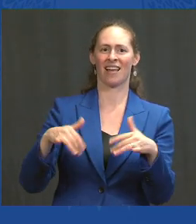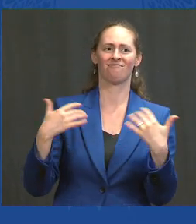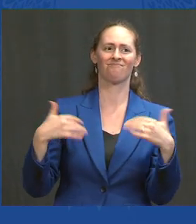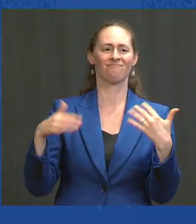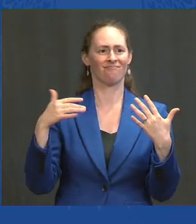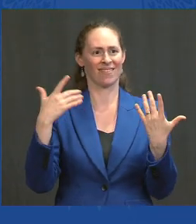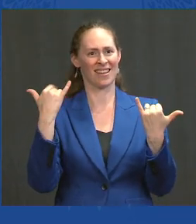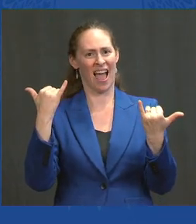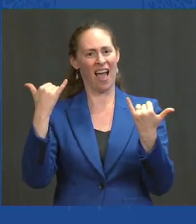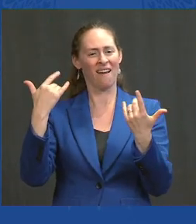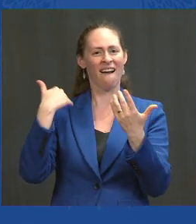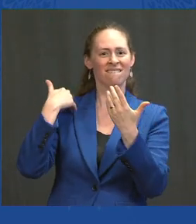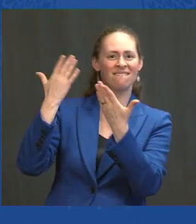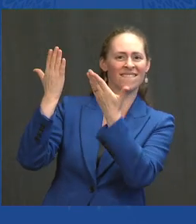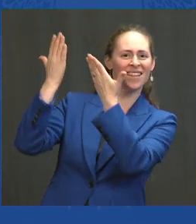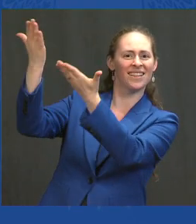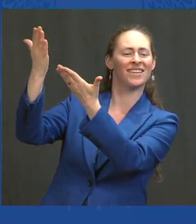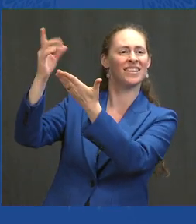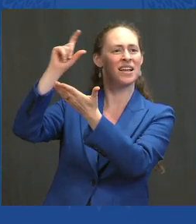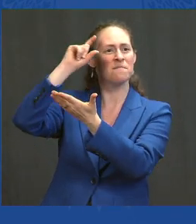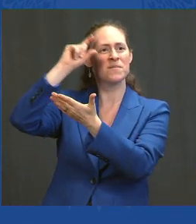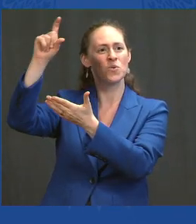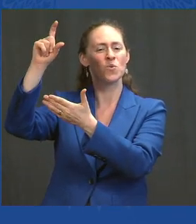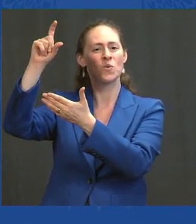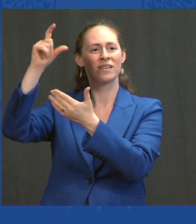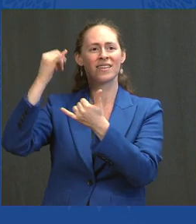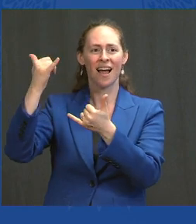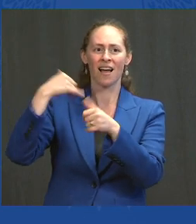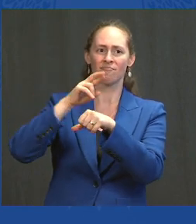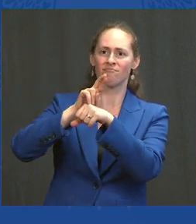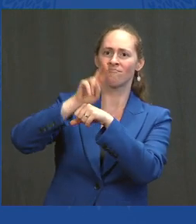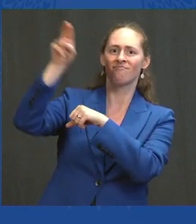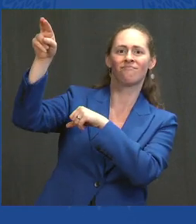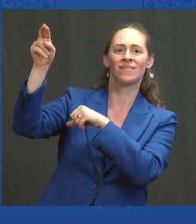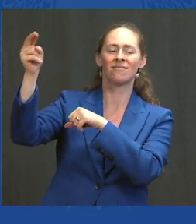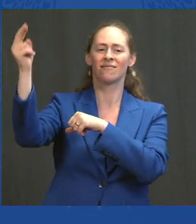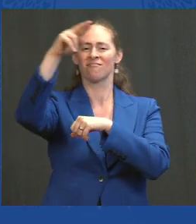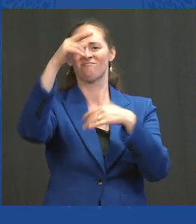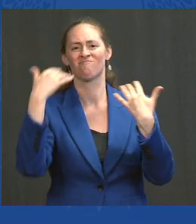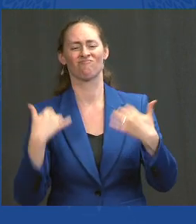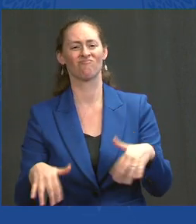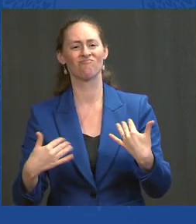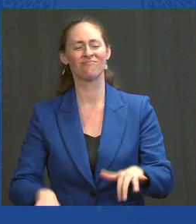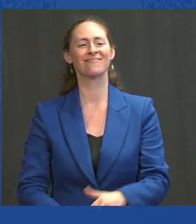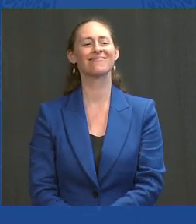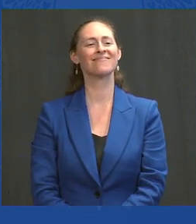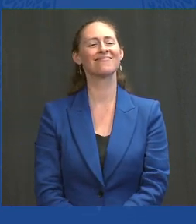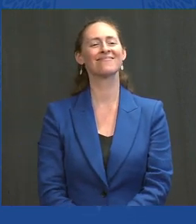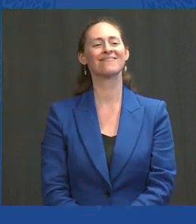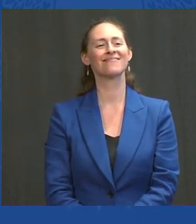while it was underway, which includes immigrants. The team was made up of immigrants